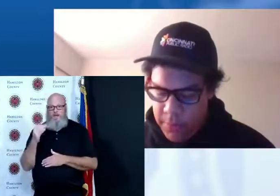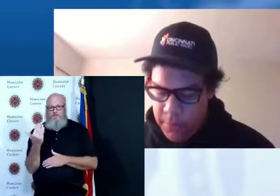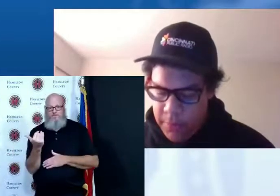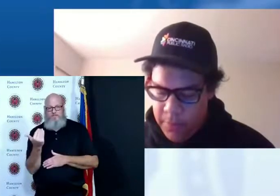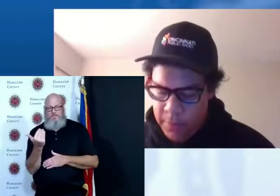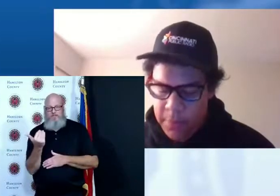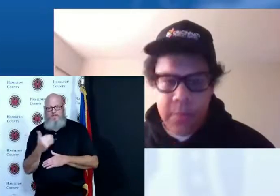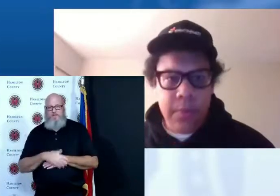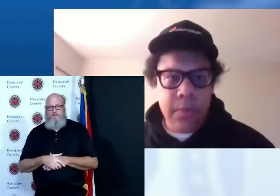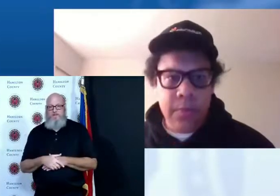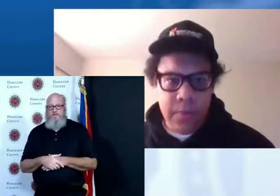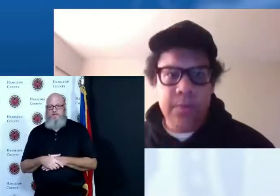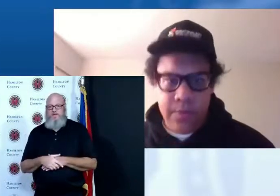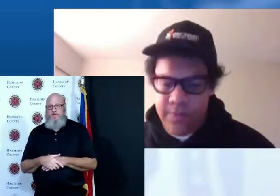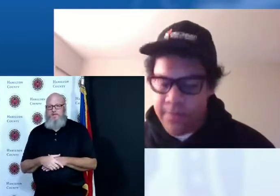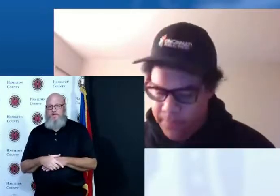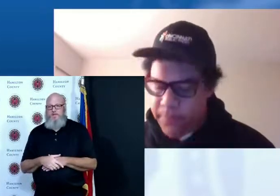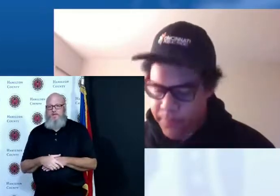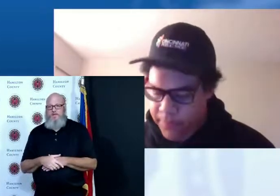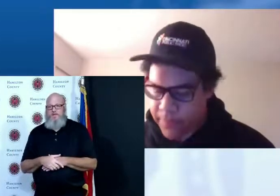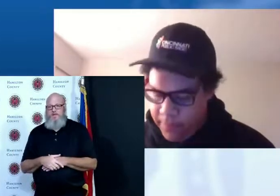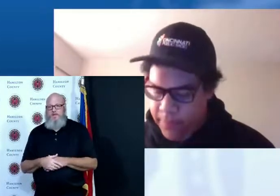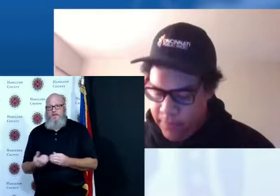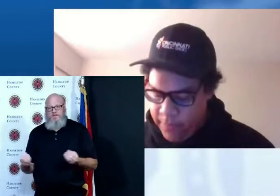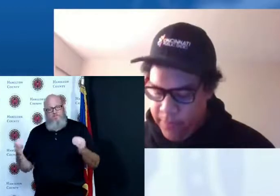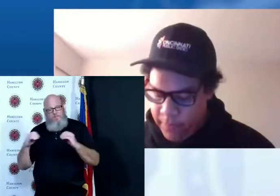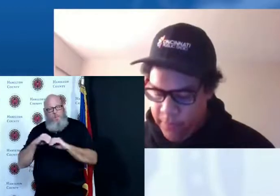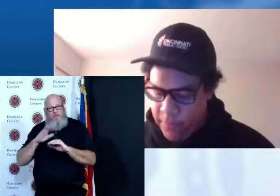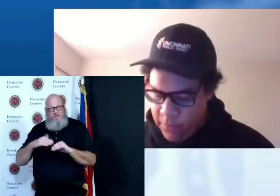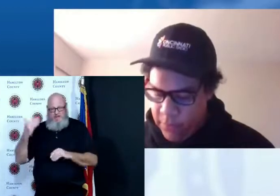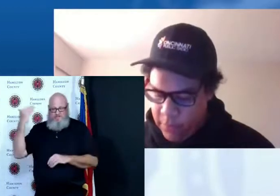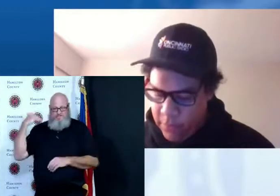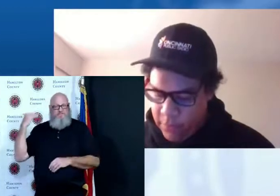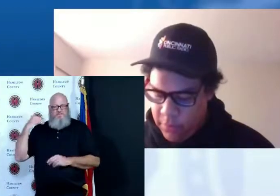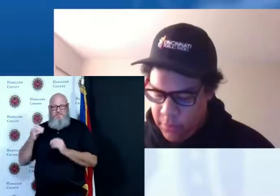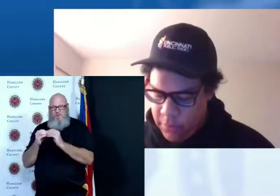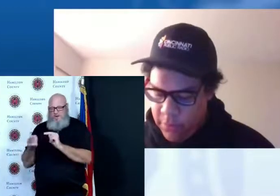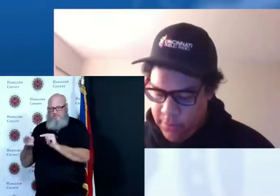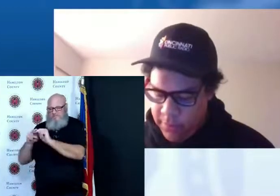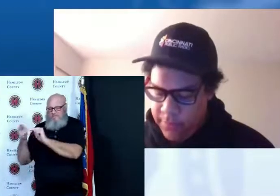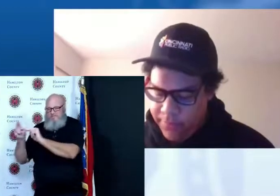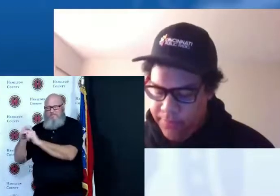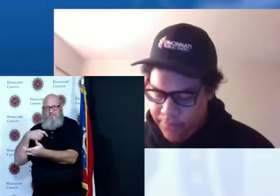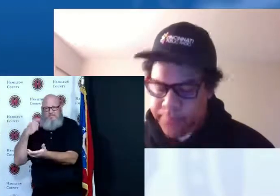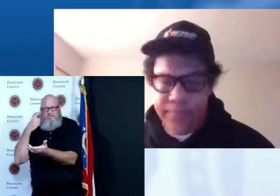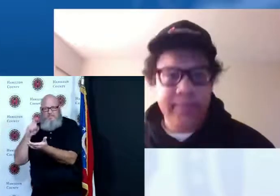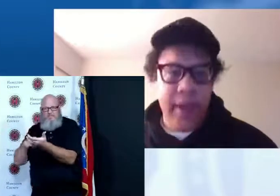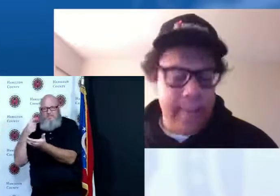higher than usual so yeah that's that that's that holiday bump that we just talked about yeah